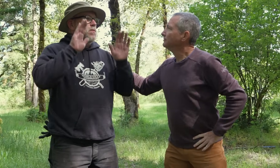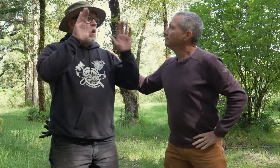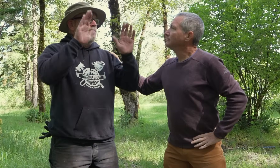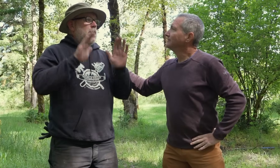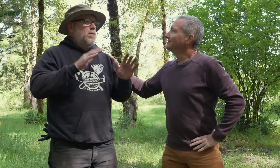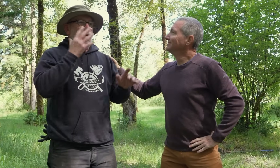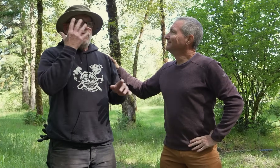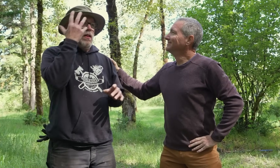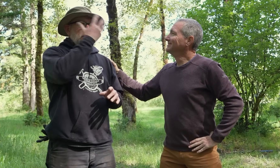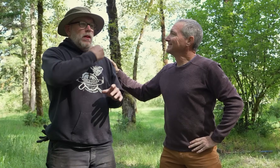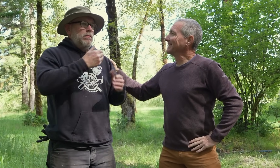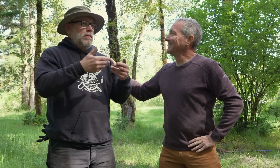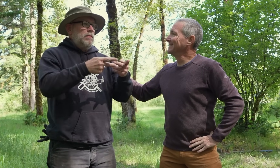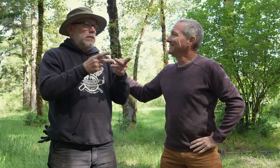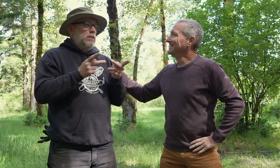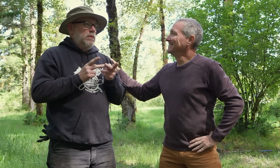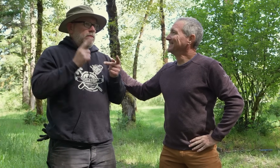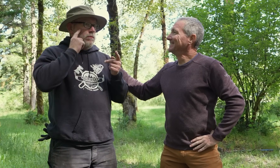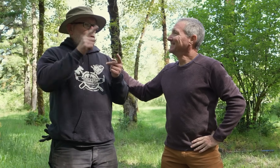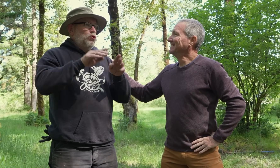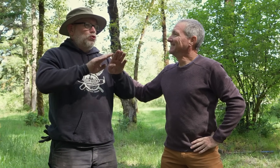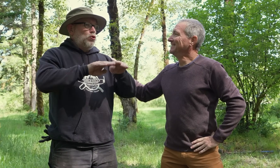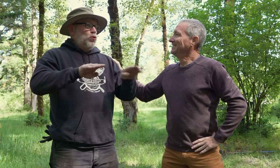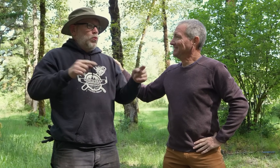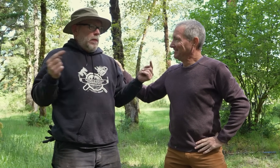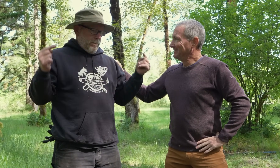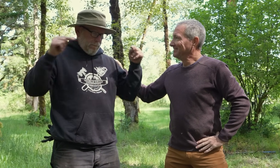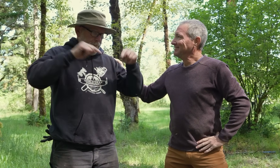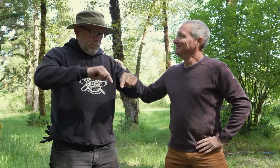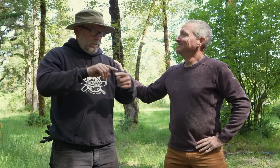A wonderful, beautiful place for children to come —